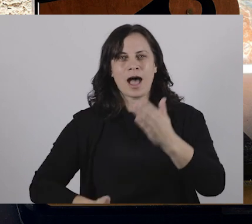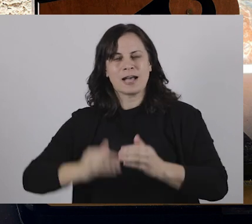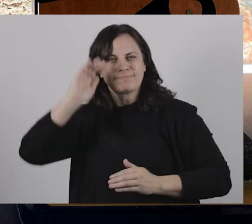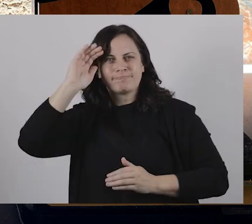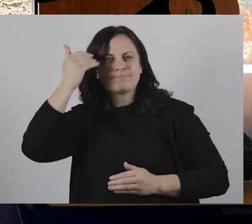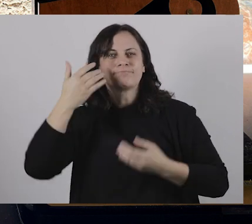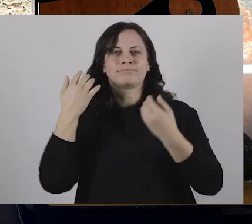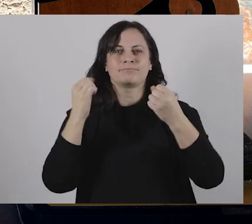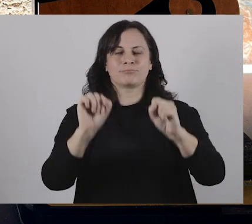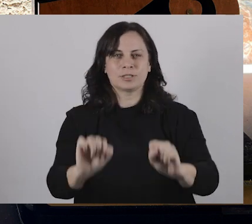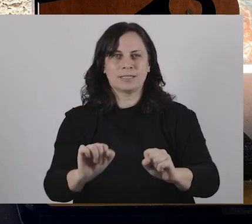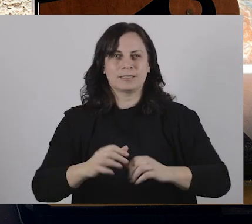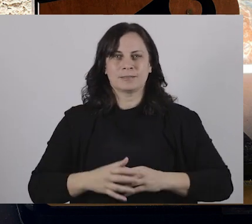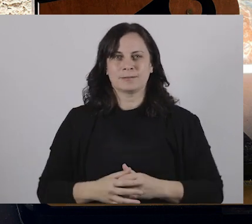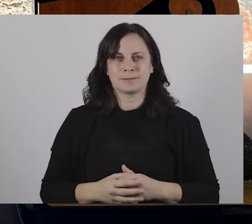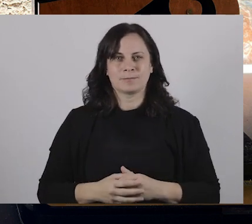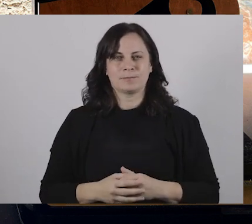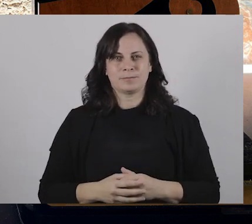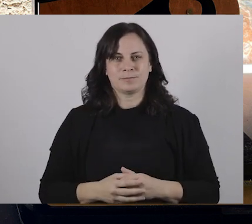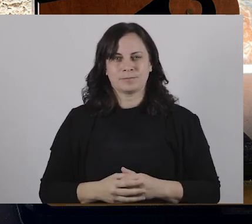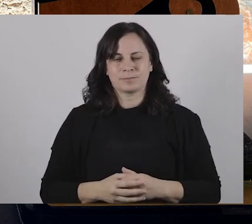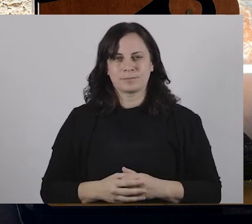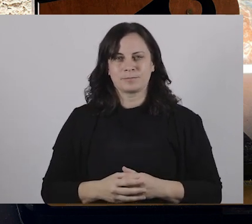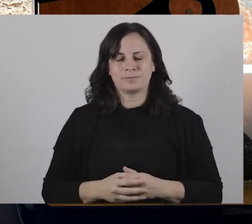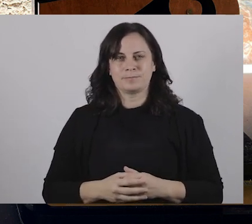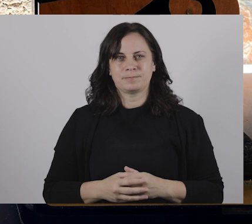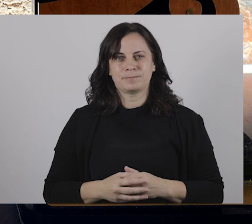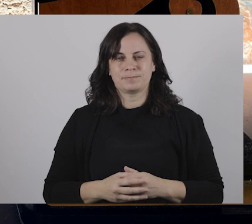they who continue to lead us and safeguard Māori art.